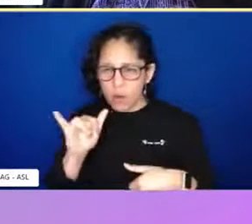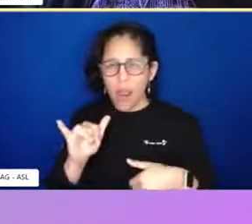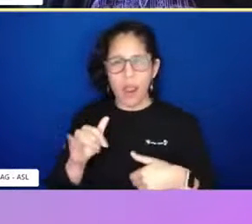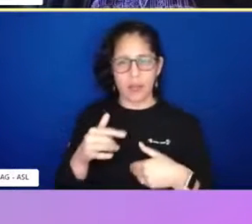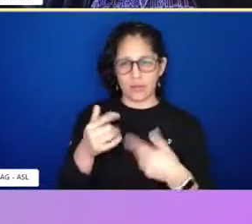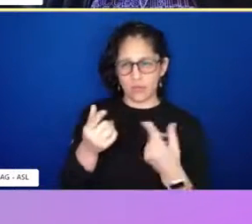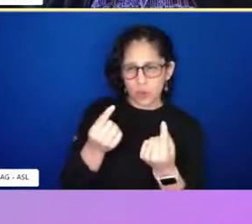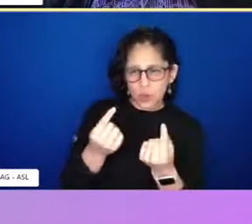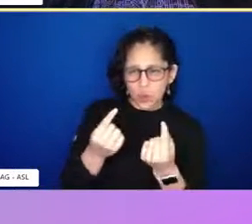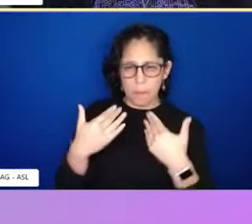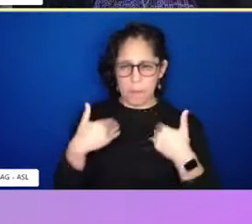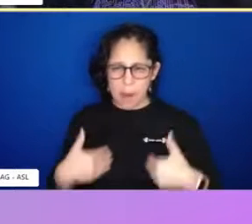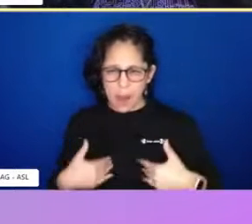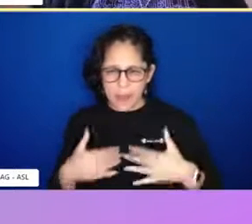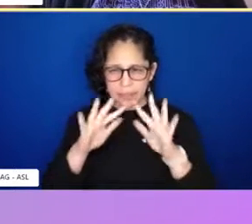average person. And then the distribution of